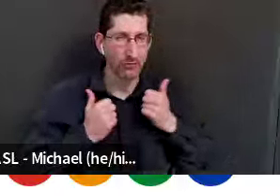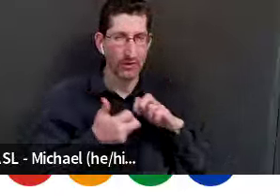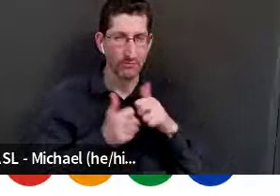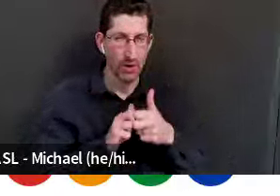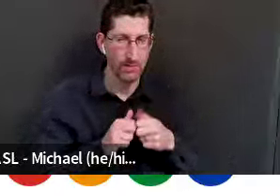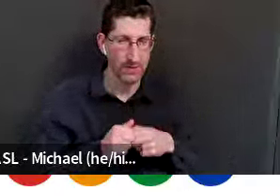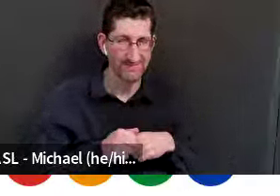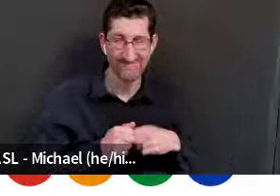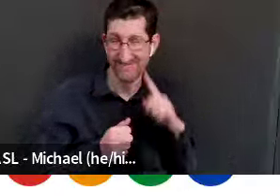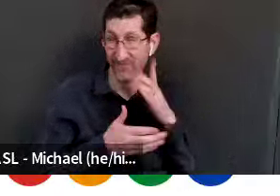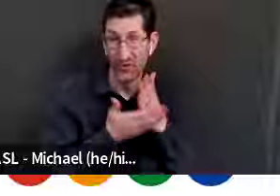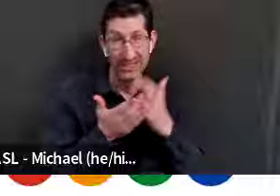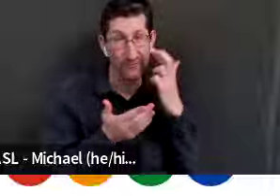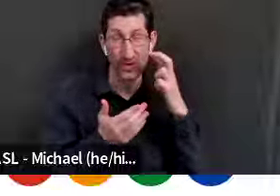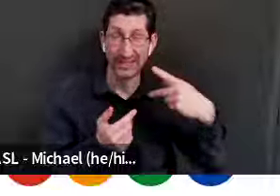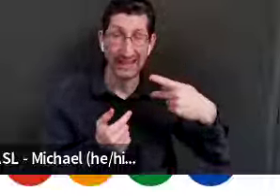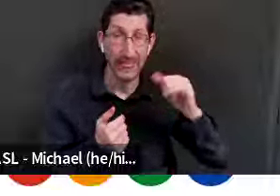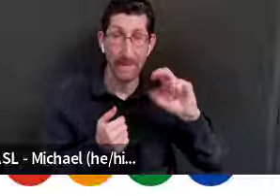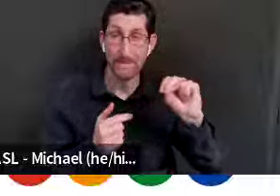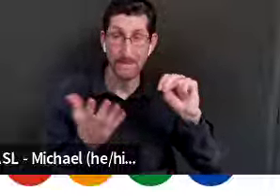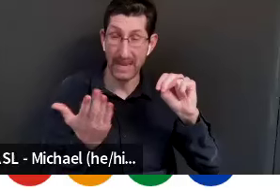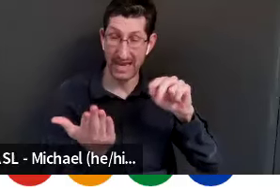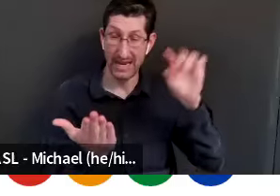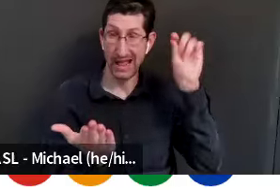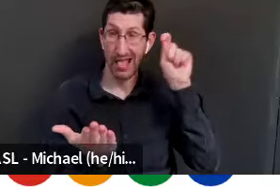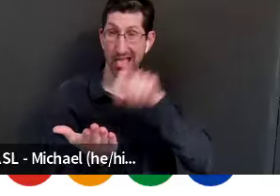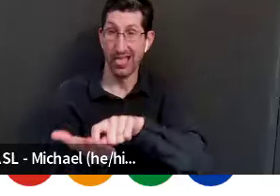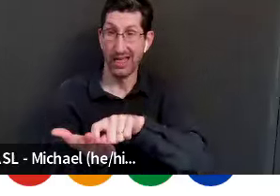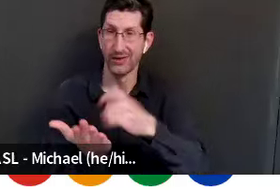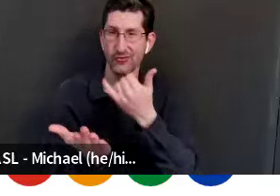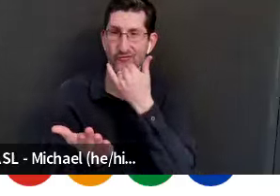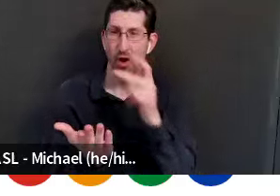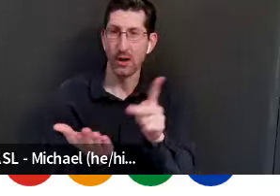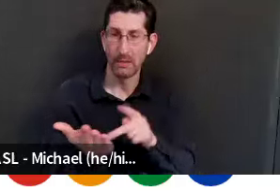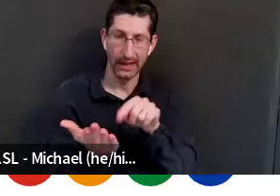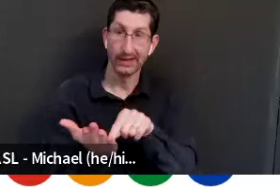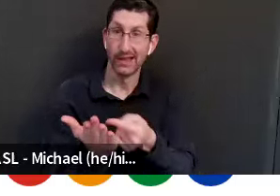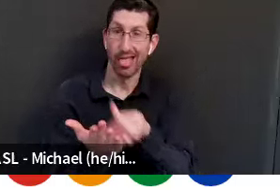COULD HAVE BEEN A MAP ADDRESS ISSUE WHERE IT WAS JUST -- FOR WHATEVER REASON, DOESN'T PUT THE